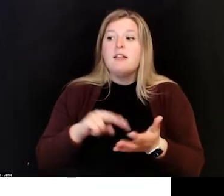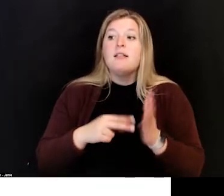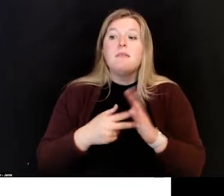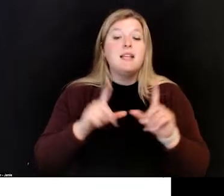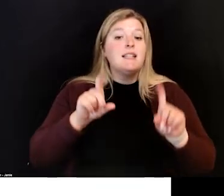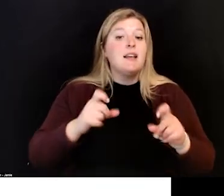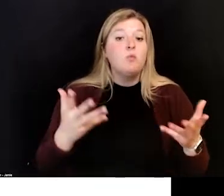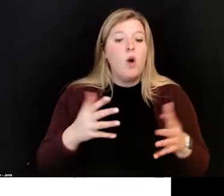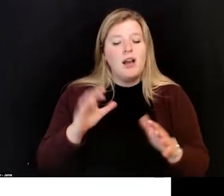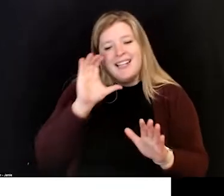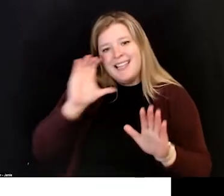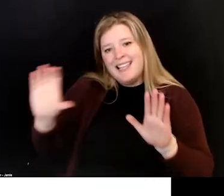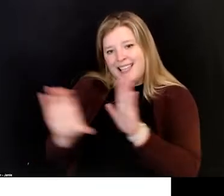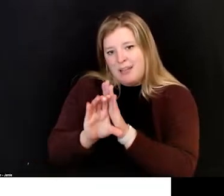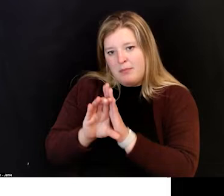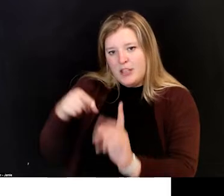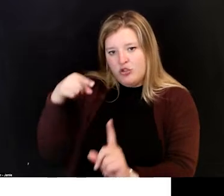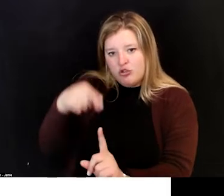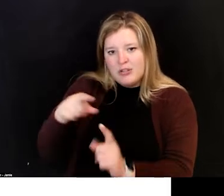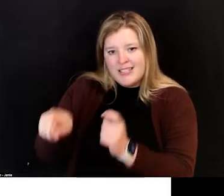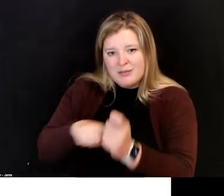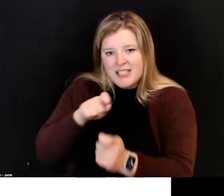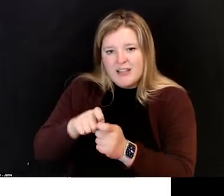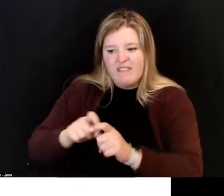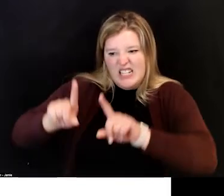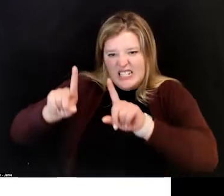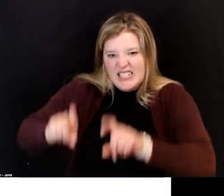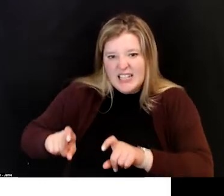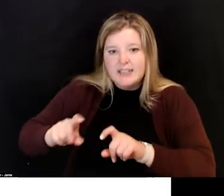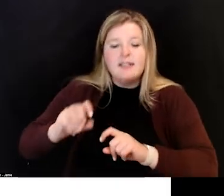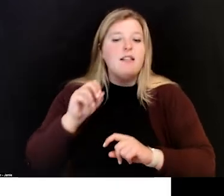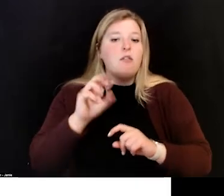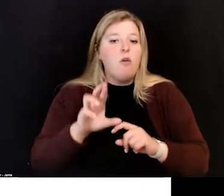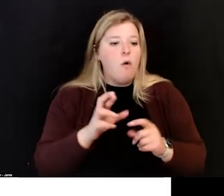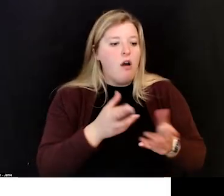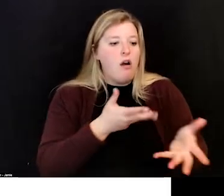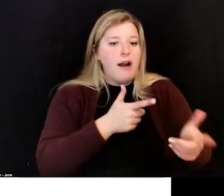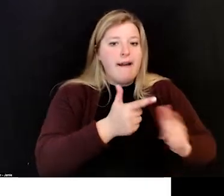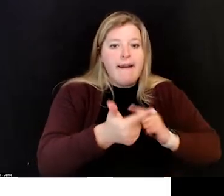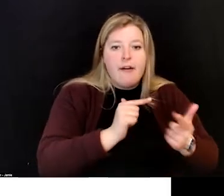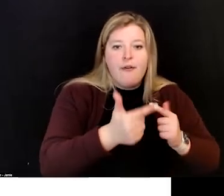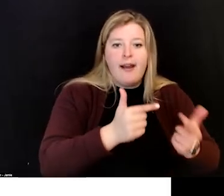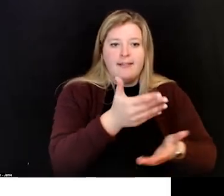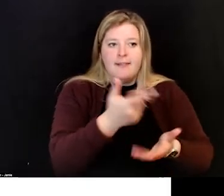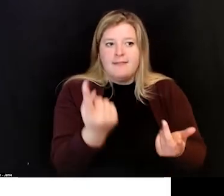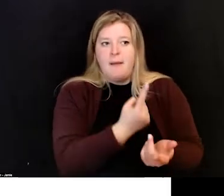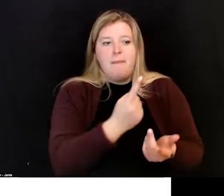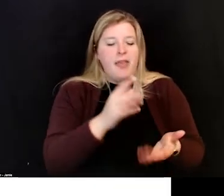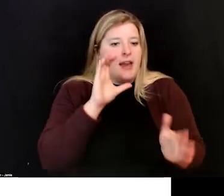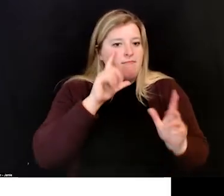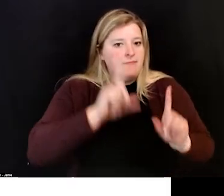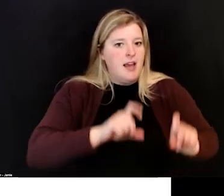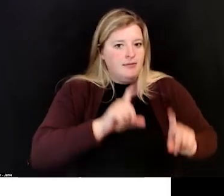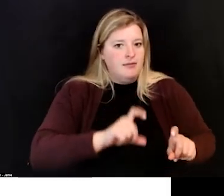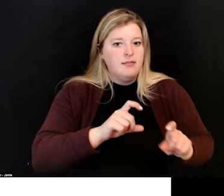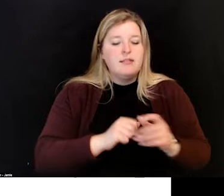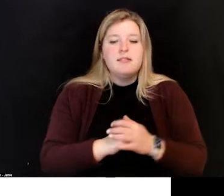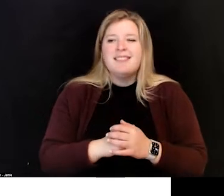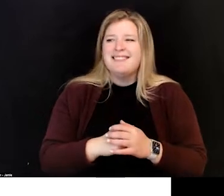It's testing a component or an interactive element. It doesn't have really great support